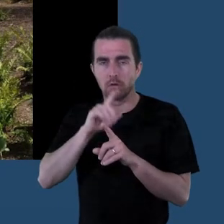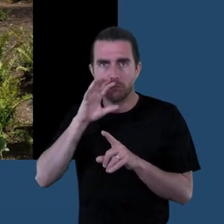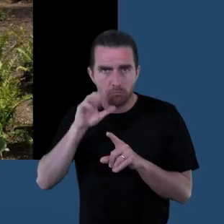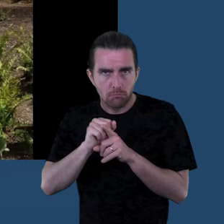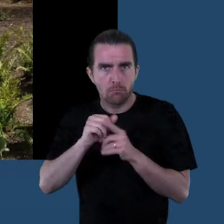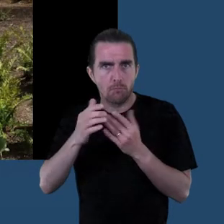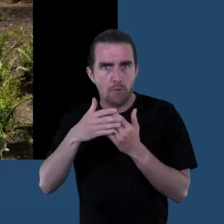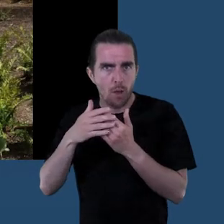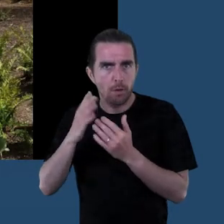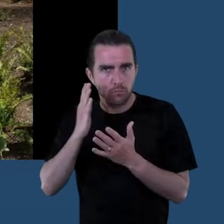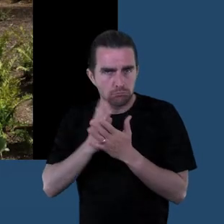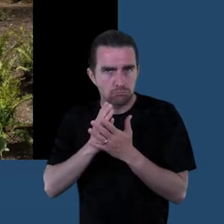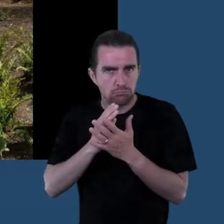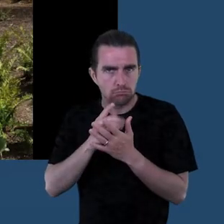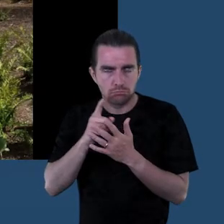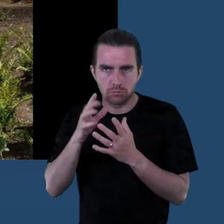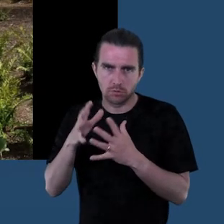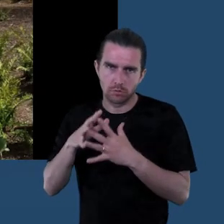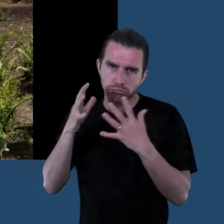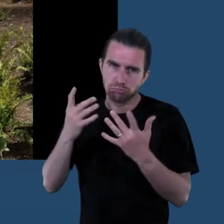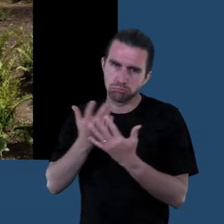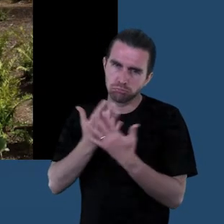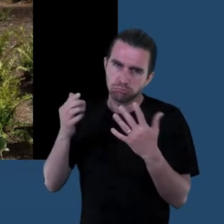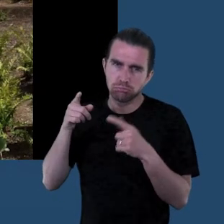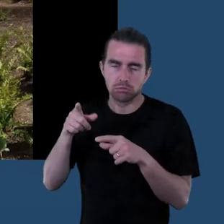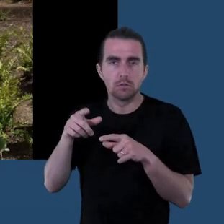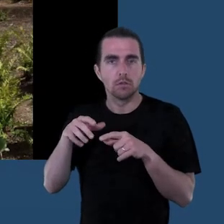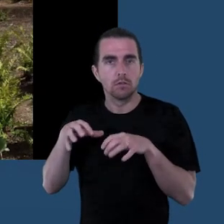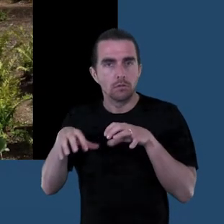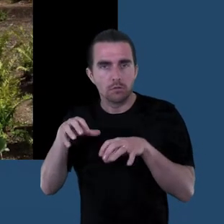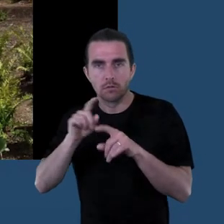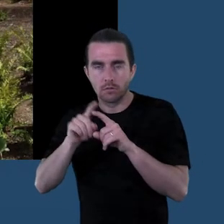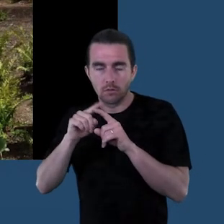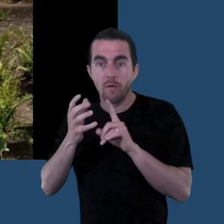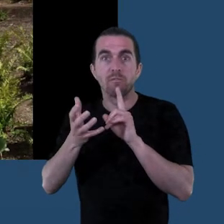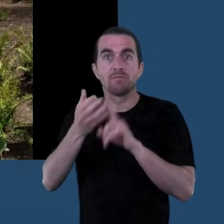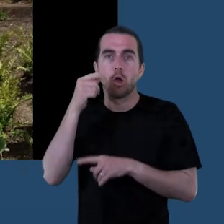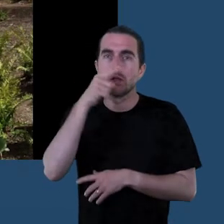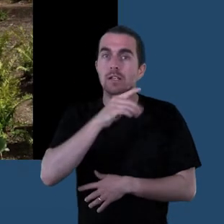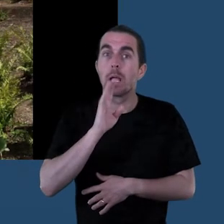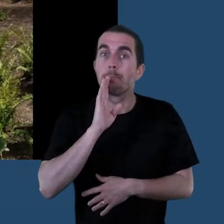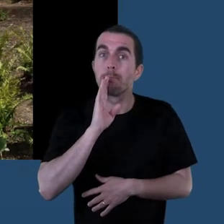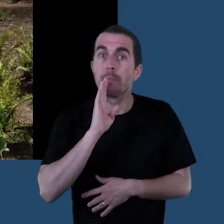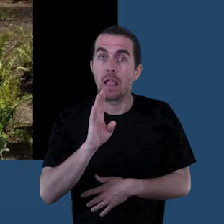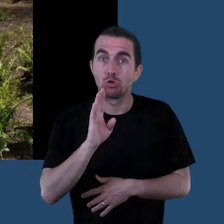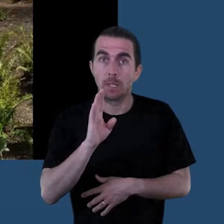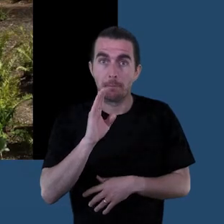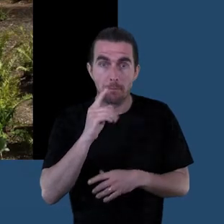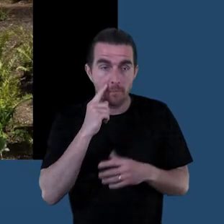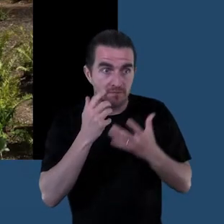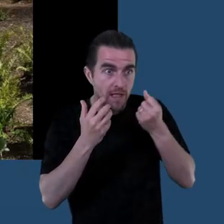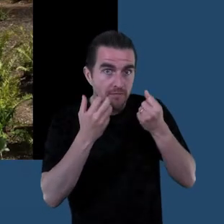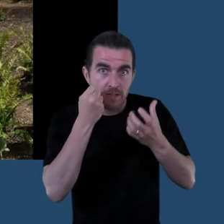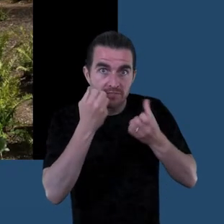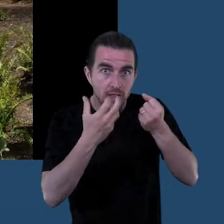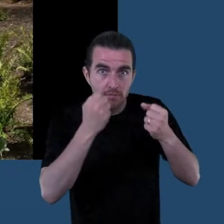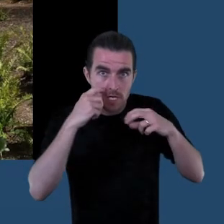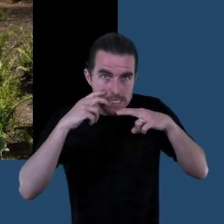more and more of this dinosaur, and there was a massive collection of Iguanodons found in Belgium, they pieced together this,